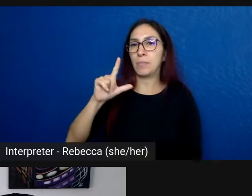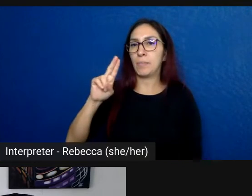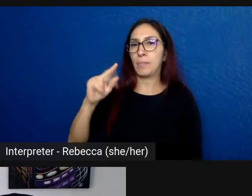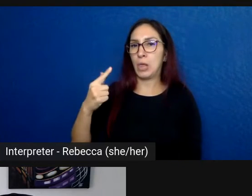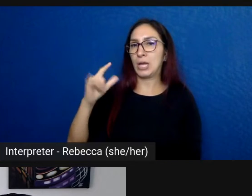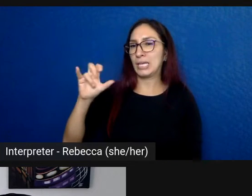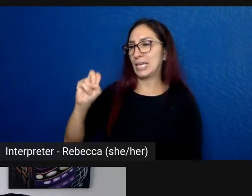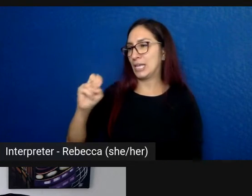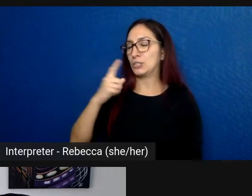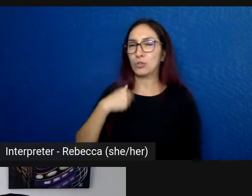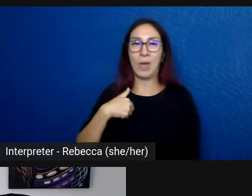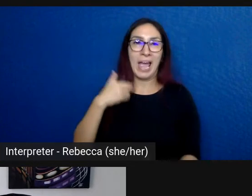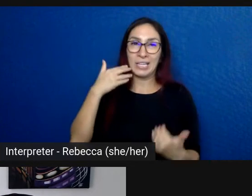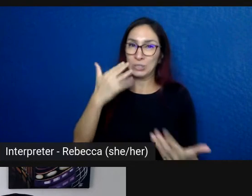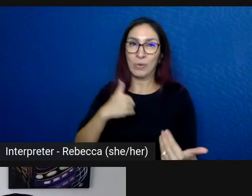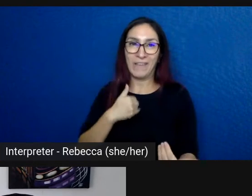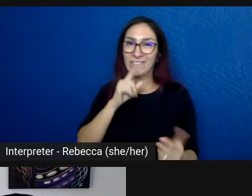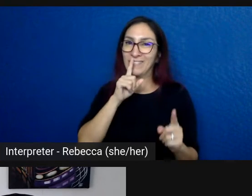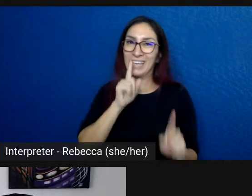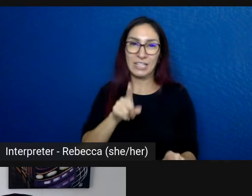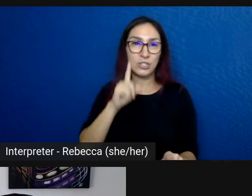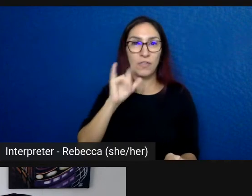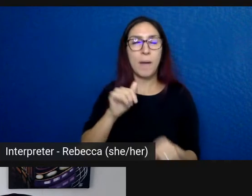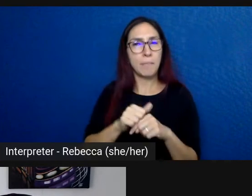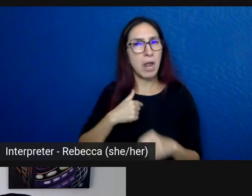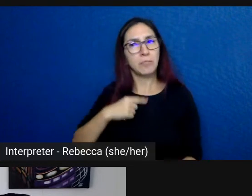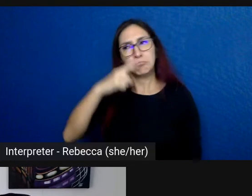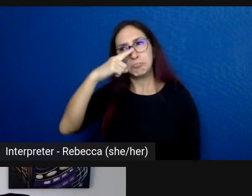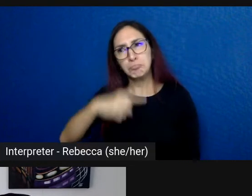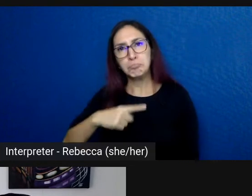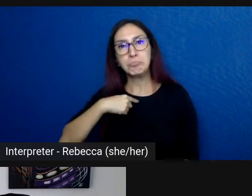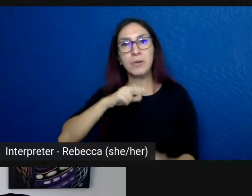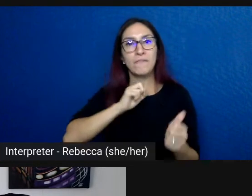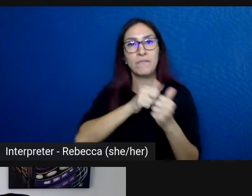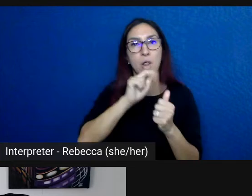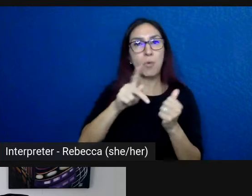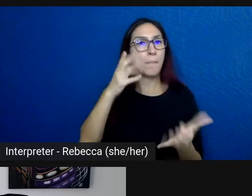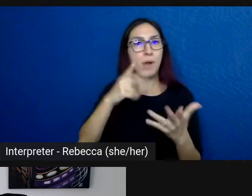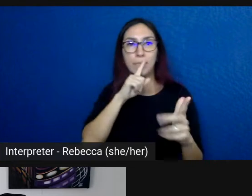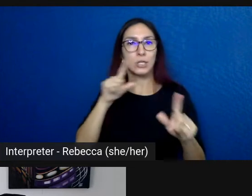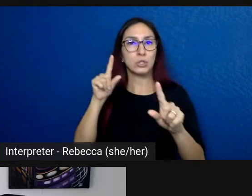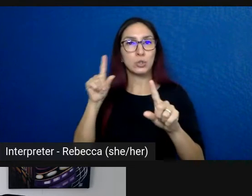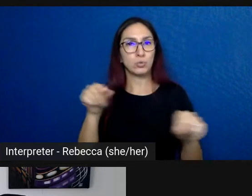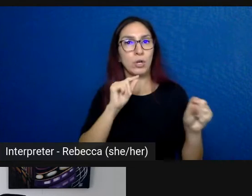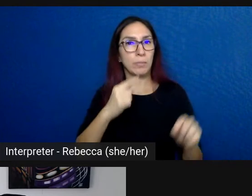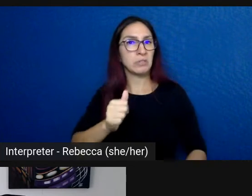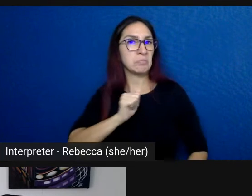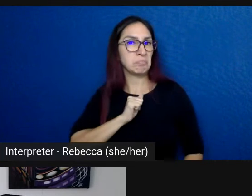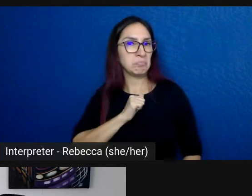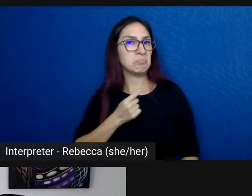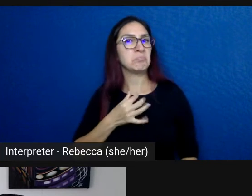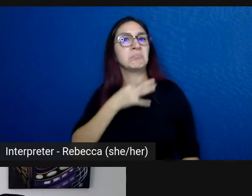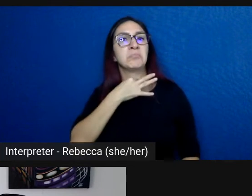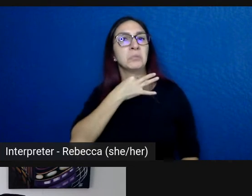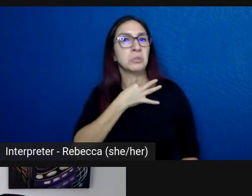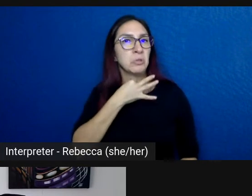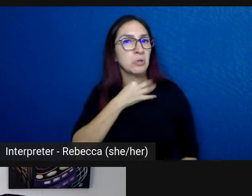to that but I would be happy to follow up probably on Twitter because I'd be curious myself to test out a few plugins